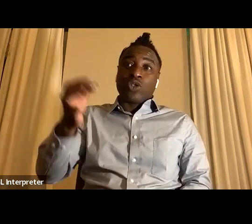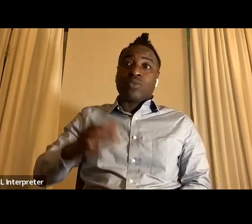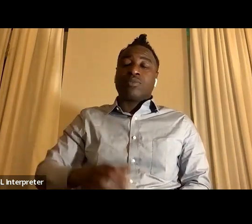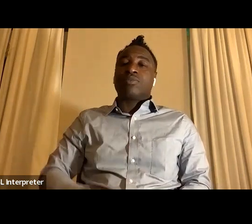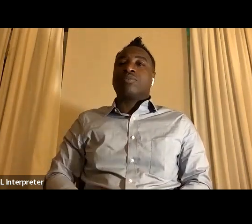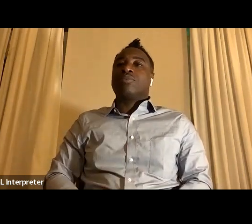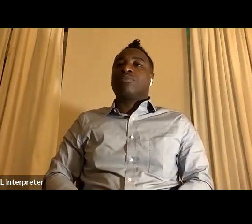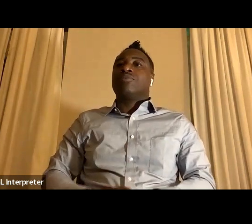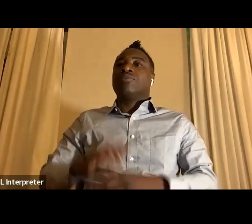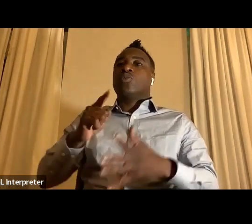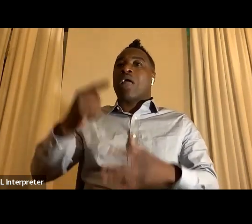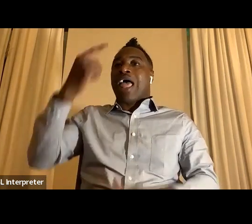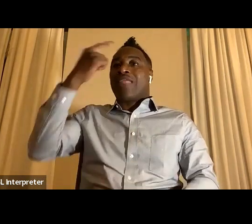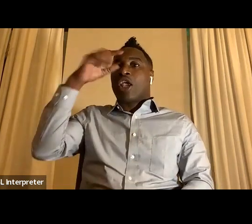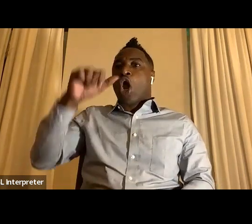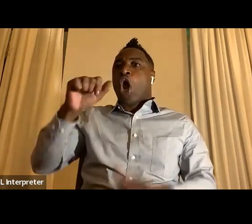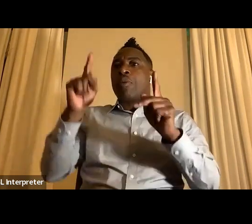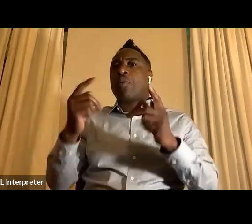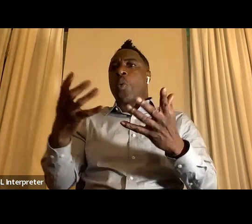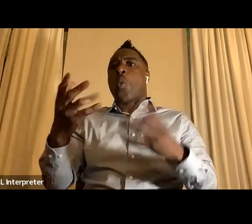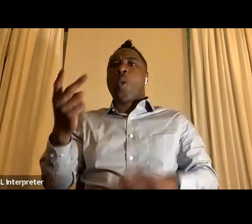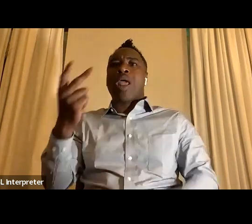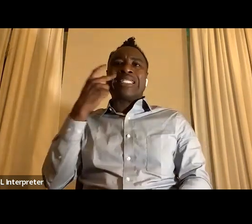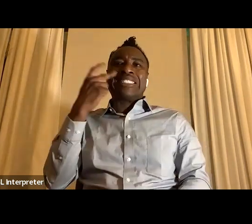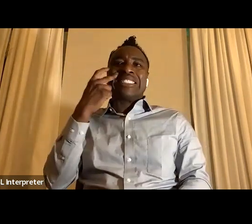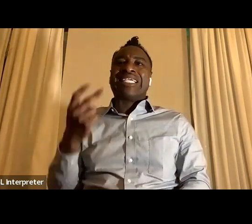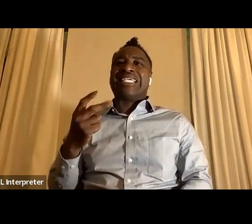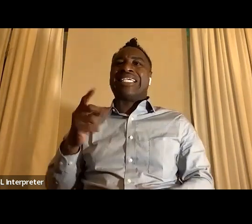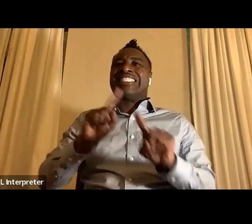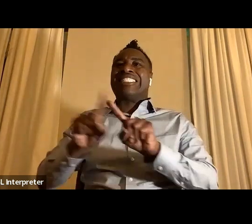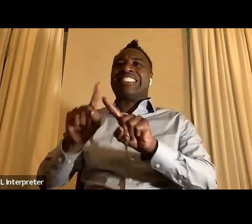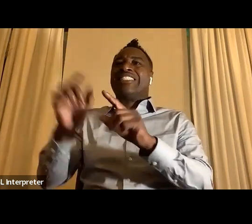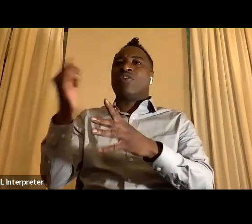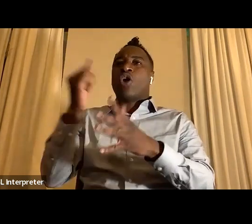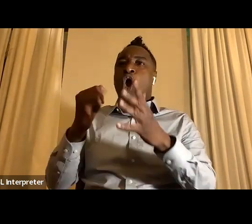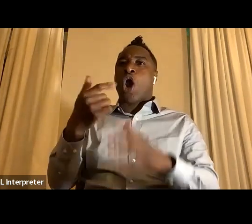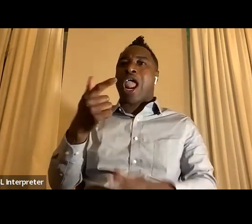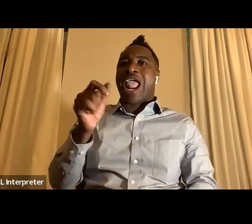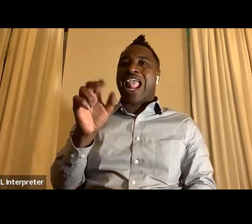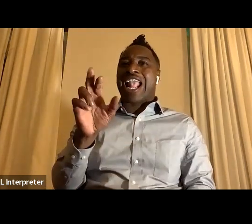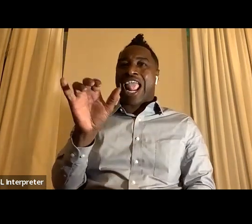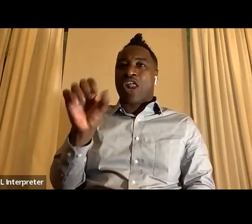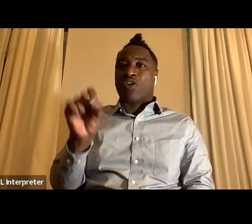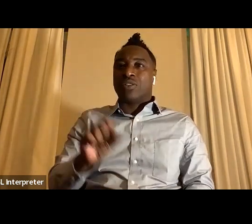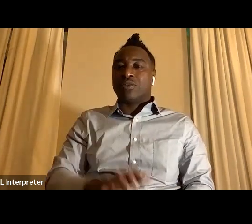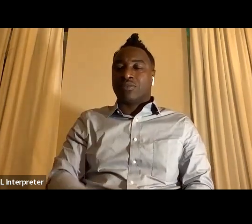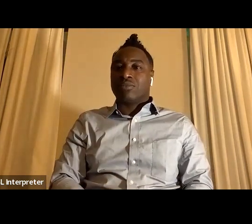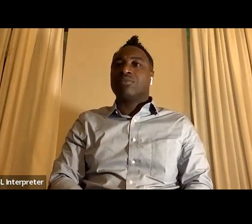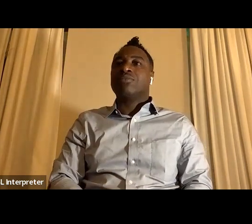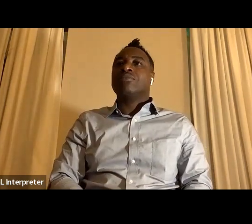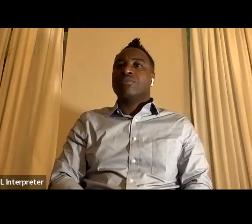other people want to see, or like galleries and places. And I feel like at a certain at a certain point